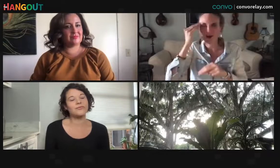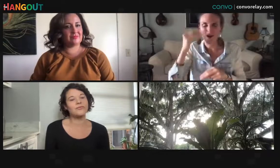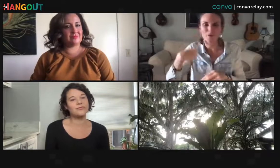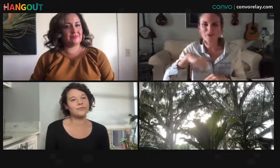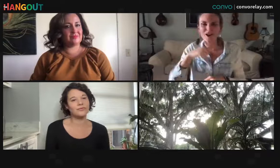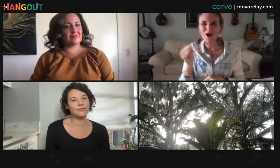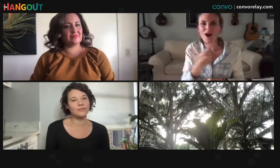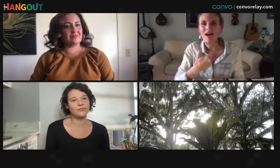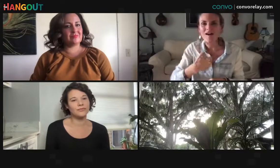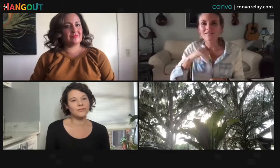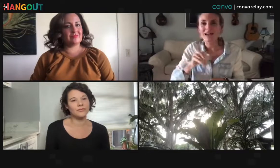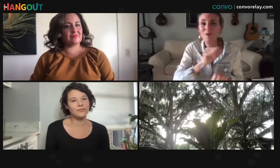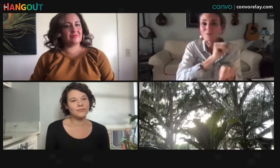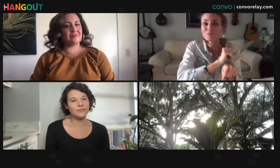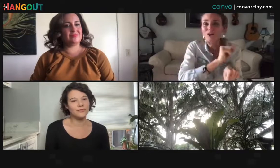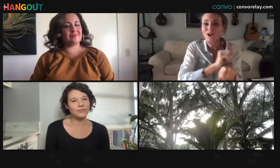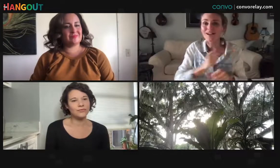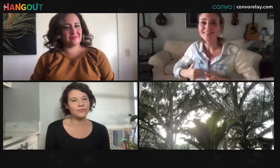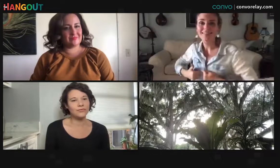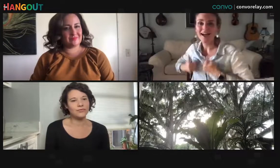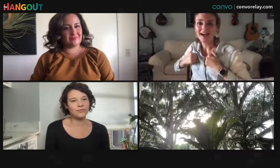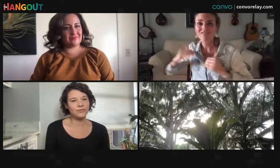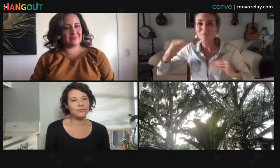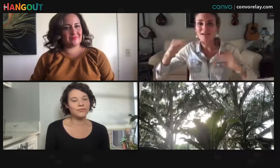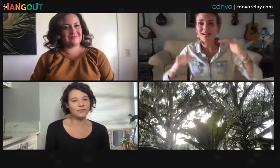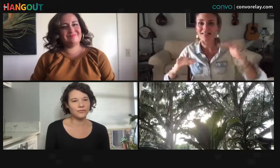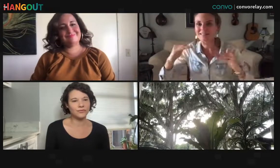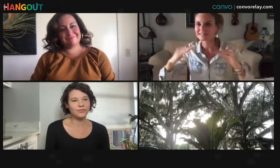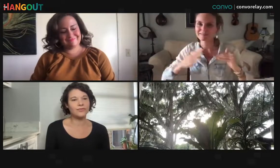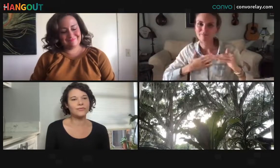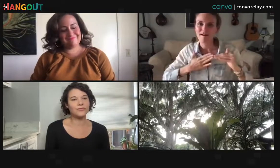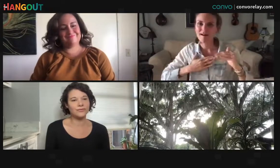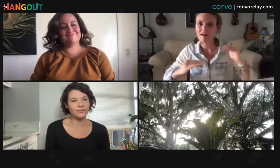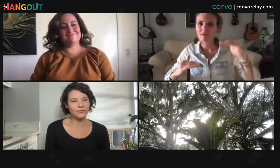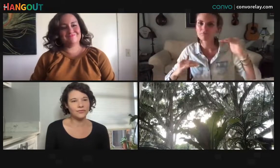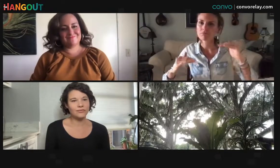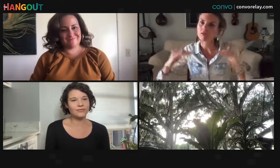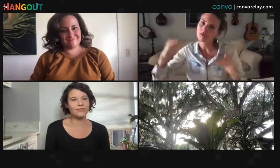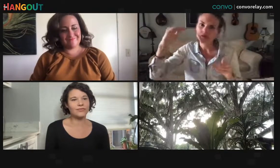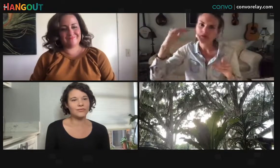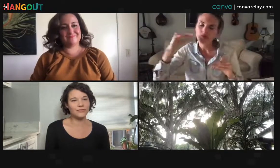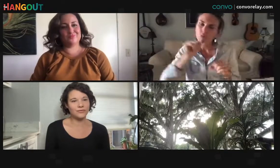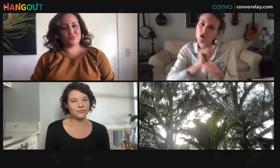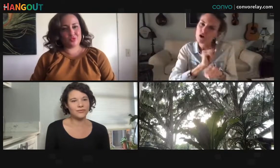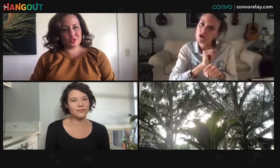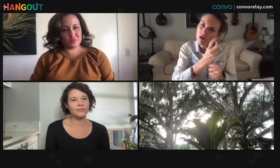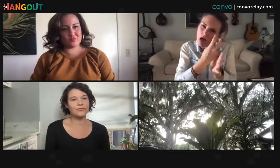and i started increasing awareness you know we all have that work-life balance and i felt like mine